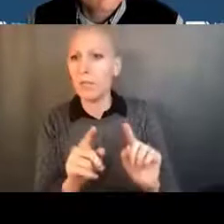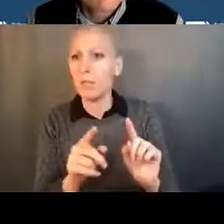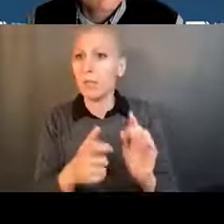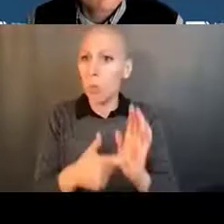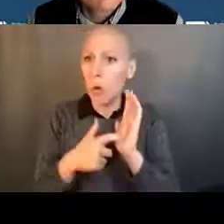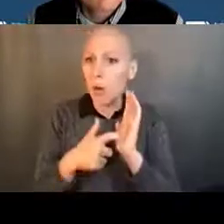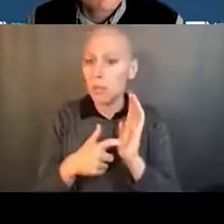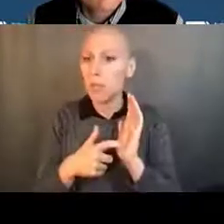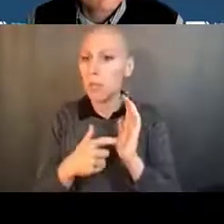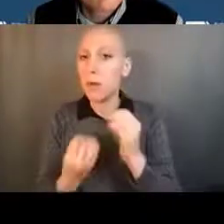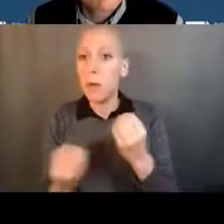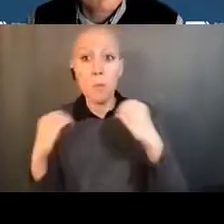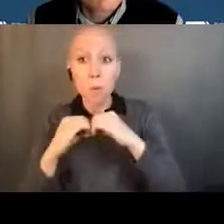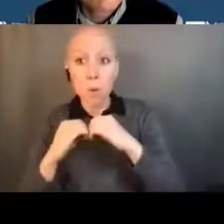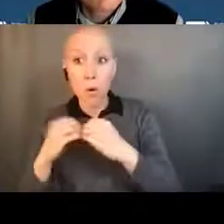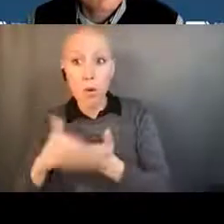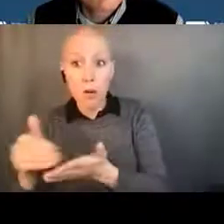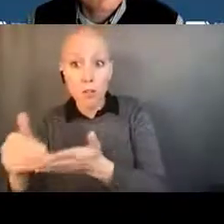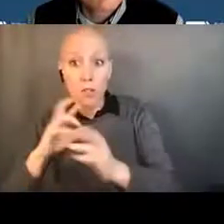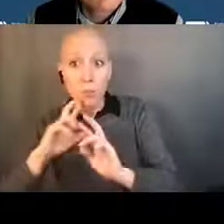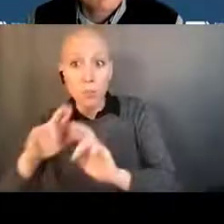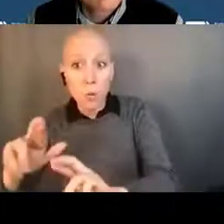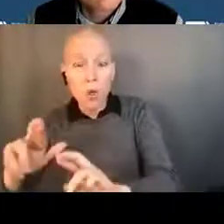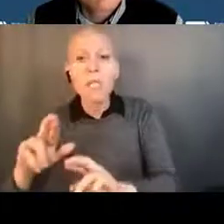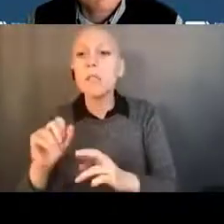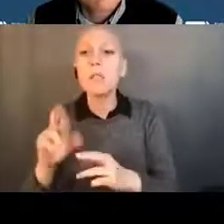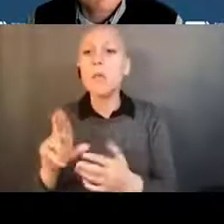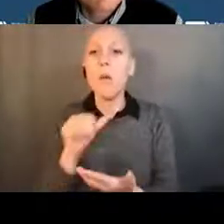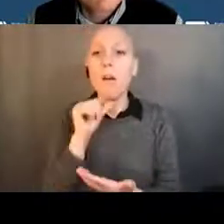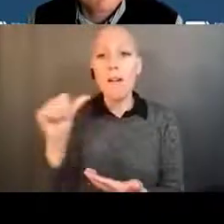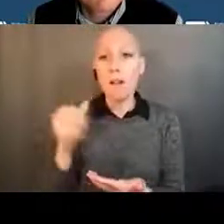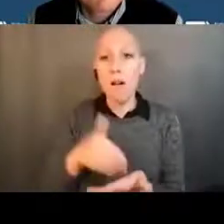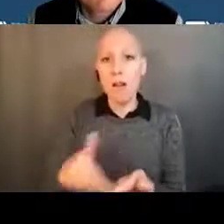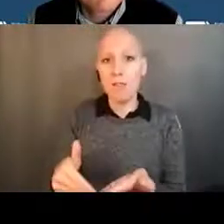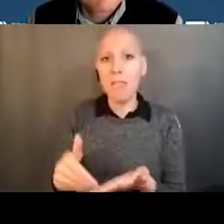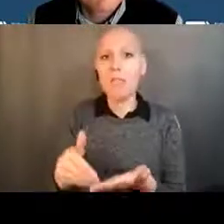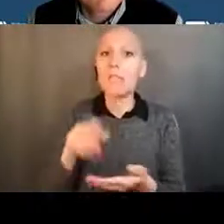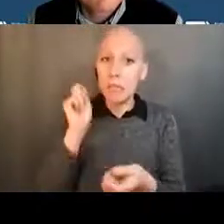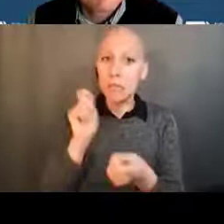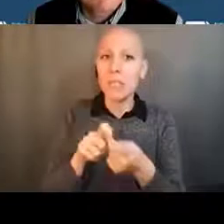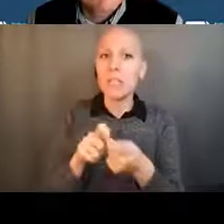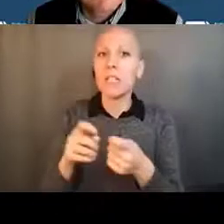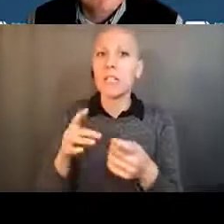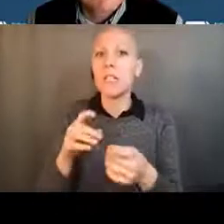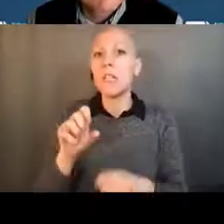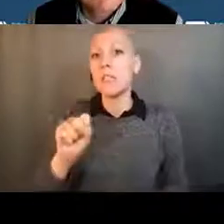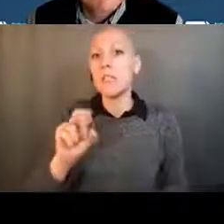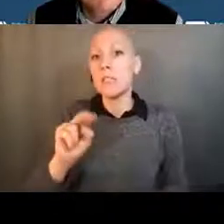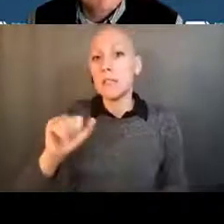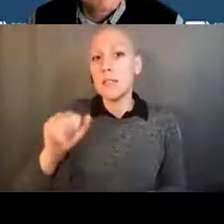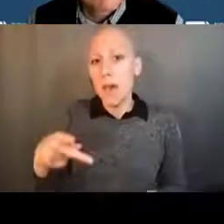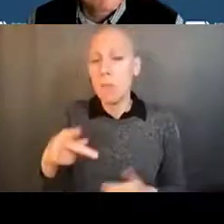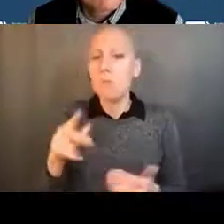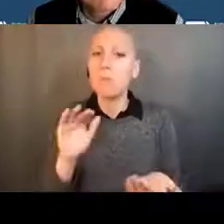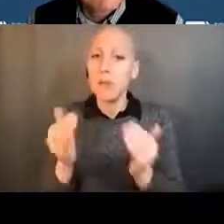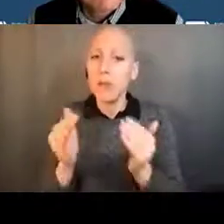So specifically looking for the Streamlined Noncompeting Award Process versus non-SNAP awards